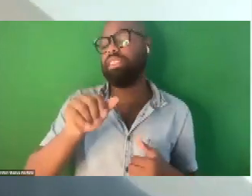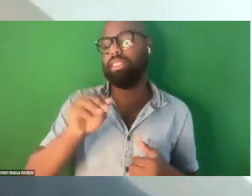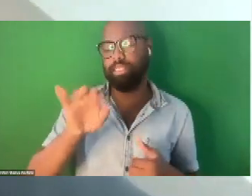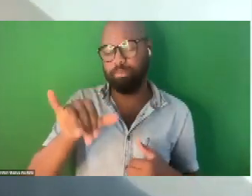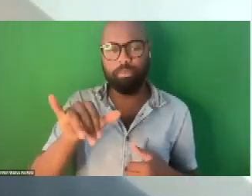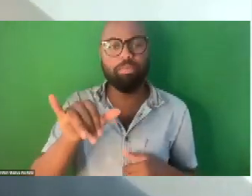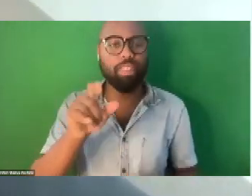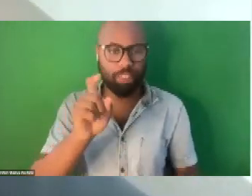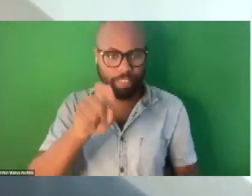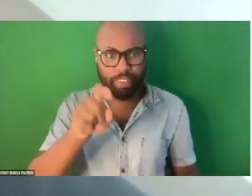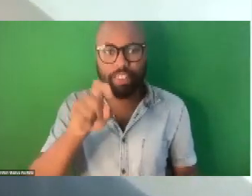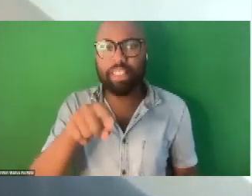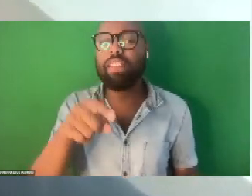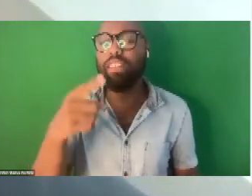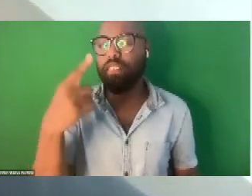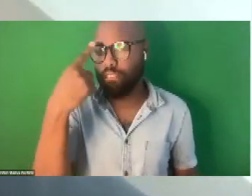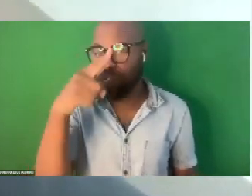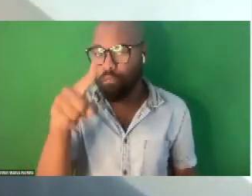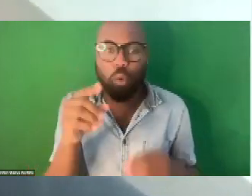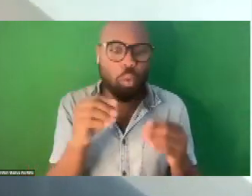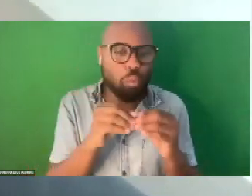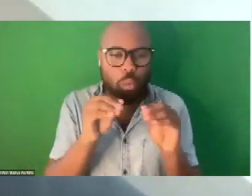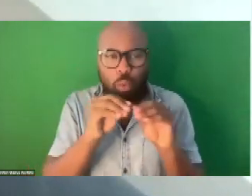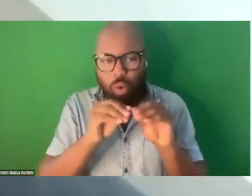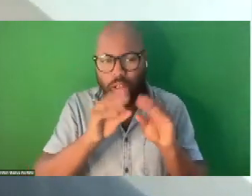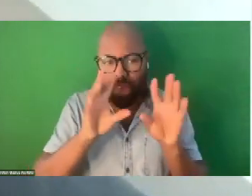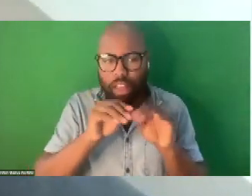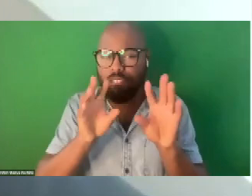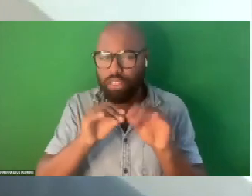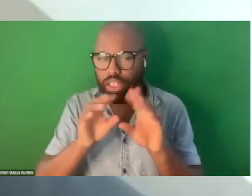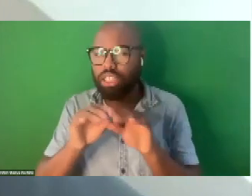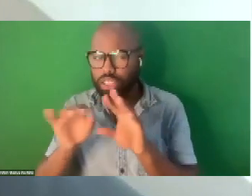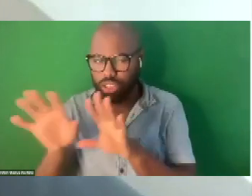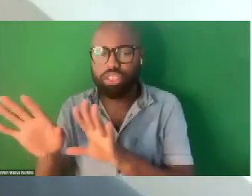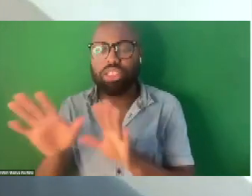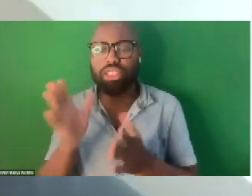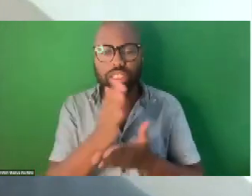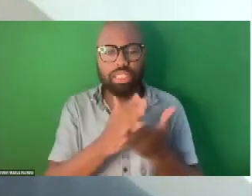for further clarifying certain aspects of the proposal.